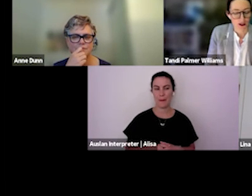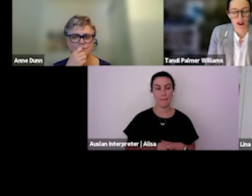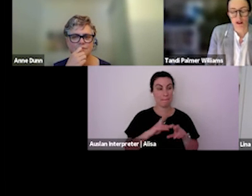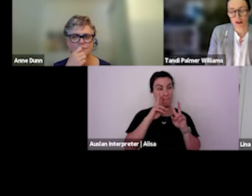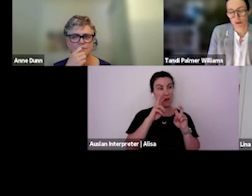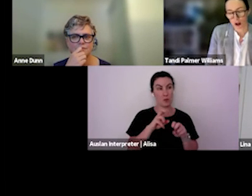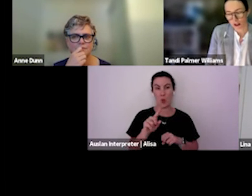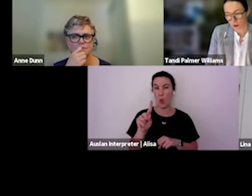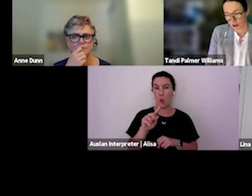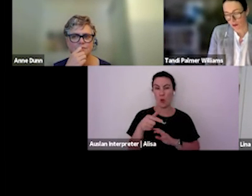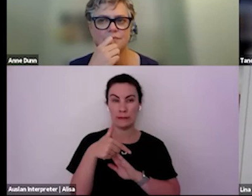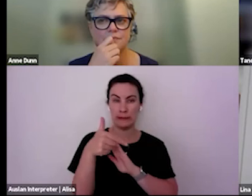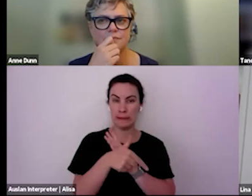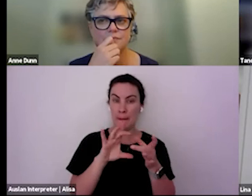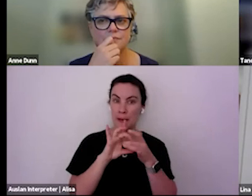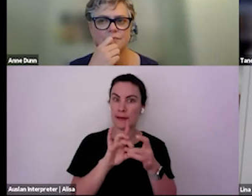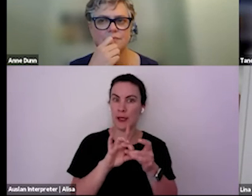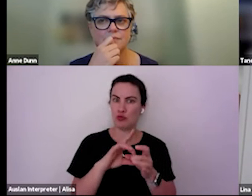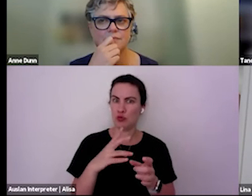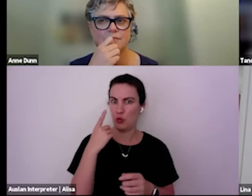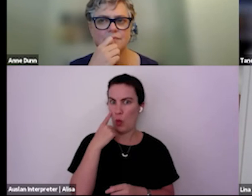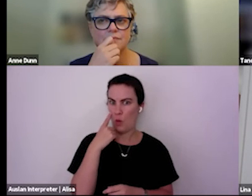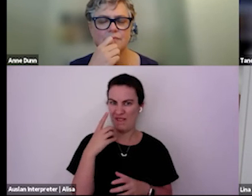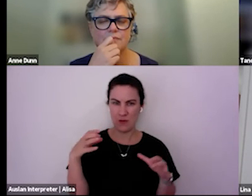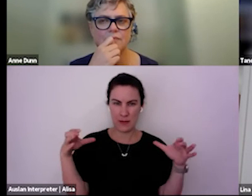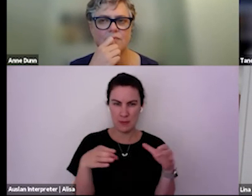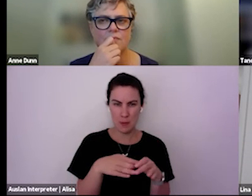I think while we should be realistic about the volume of people that are attending, I